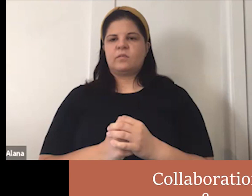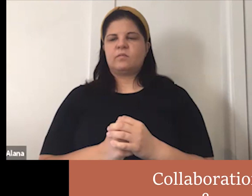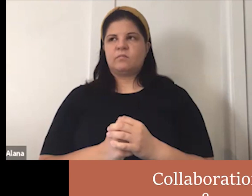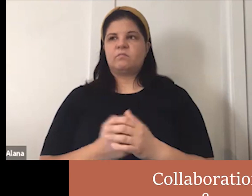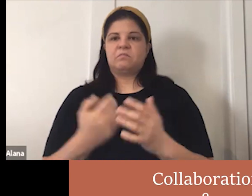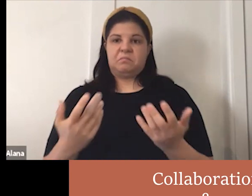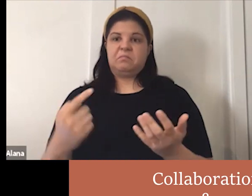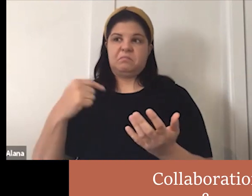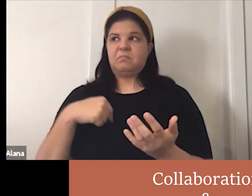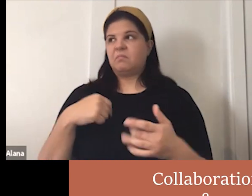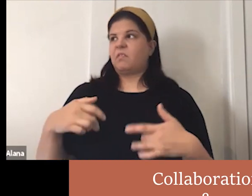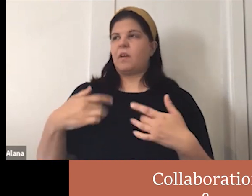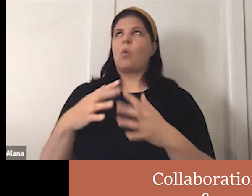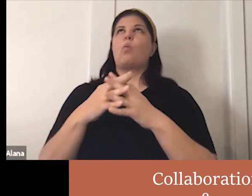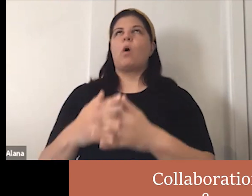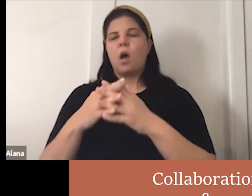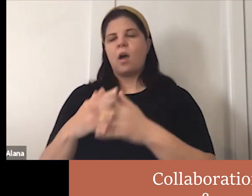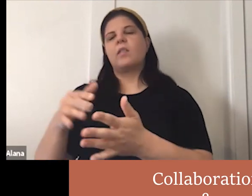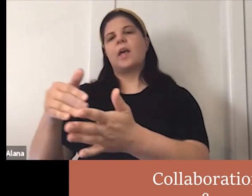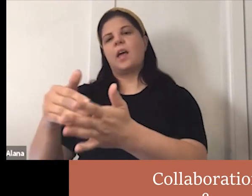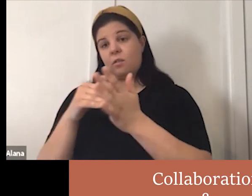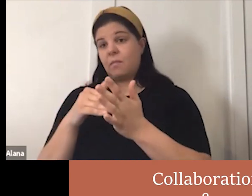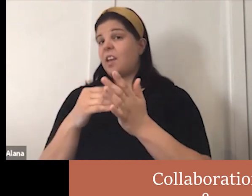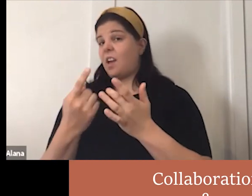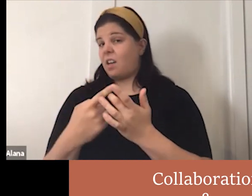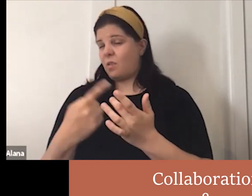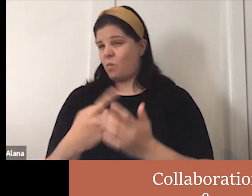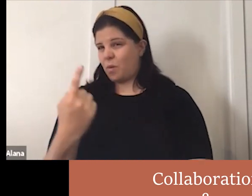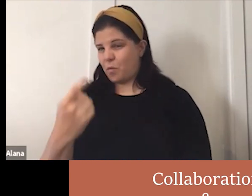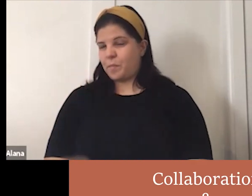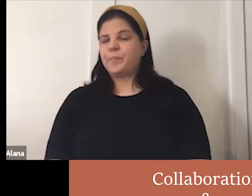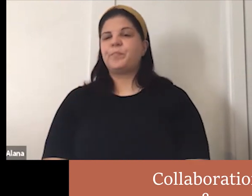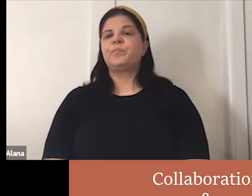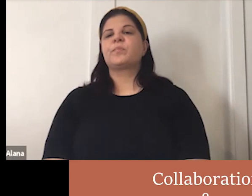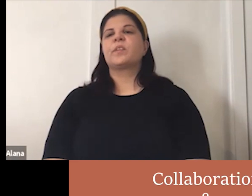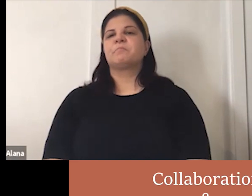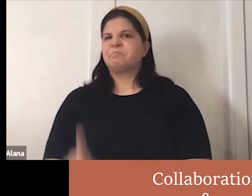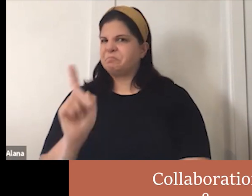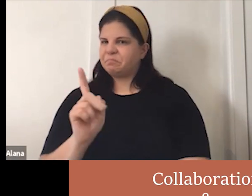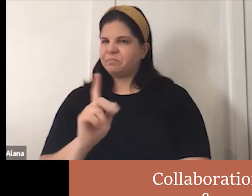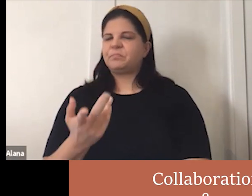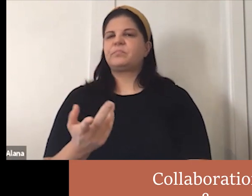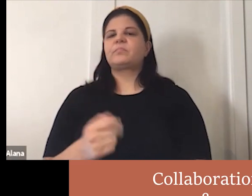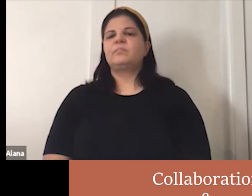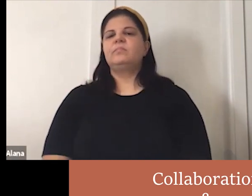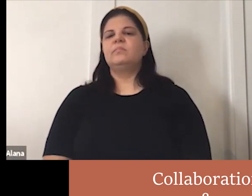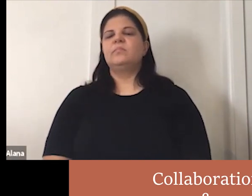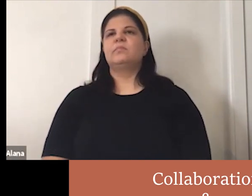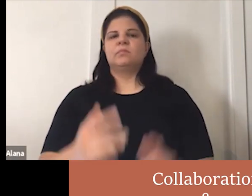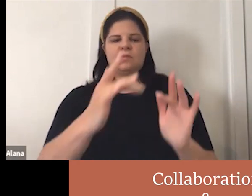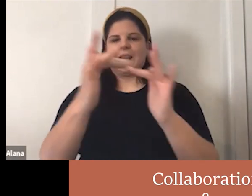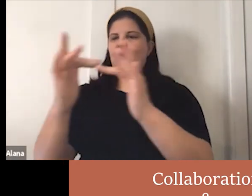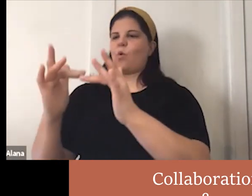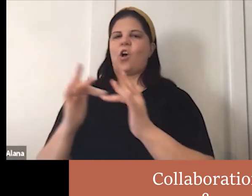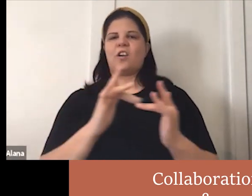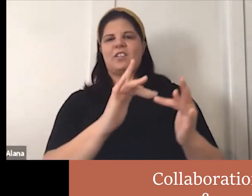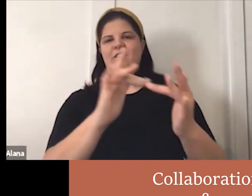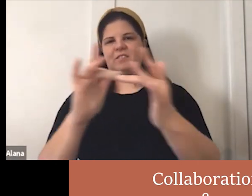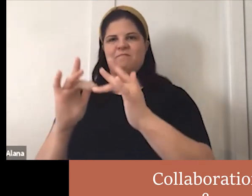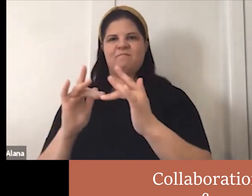to me through this process, and that is developing networks.